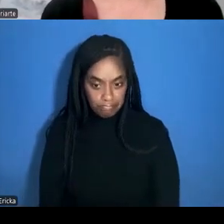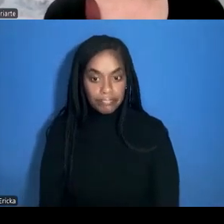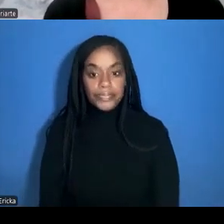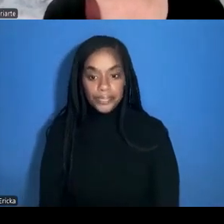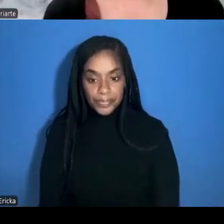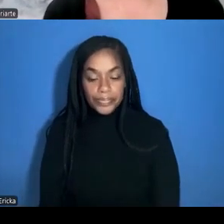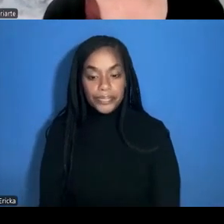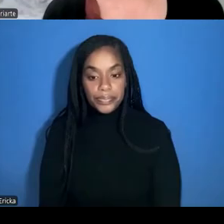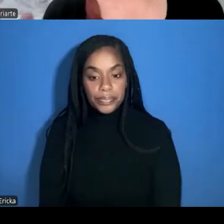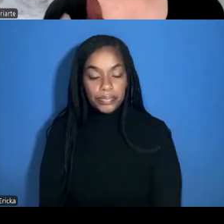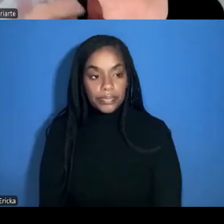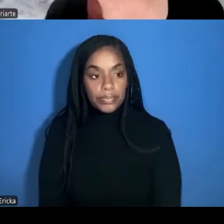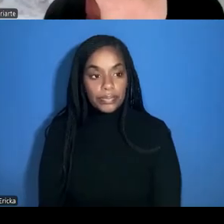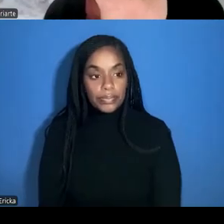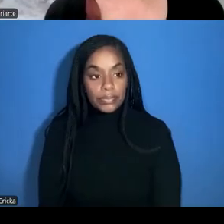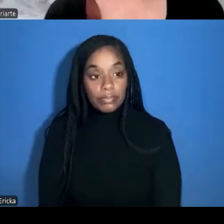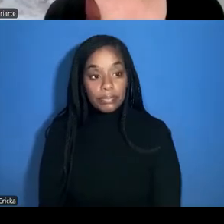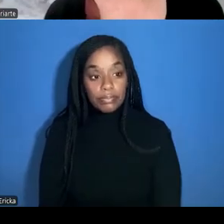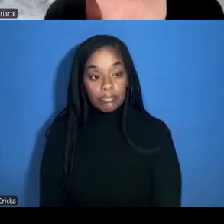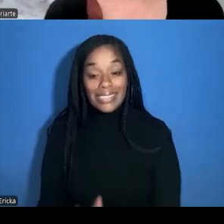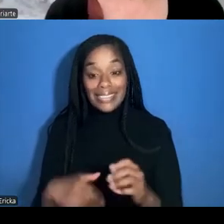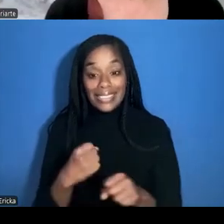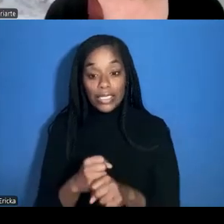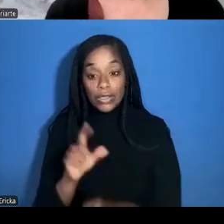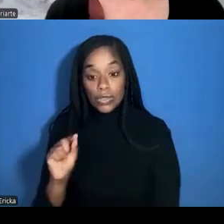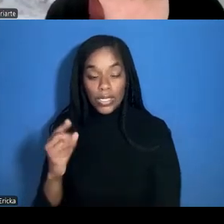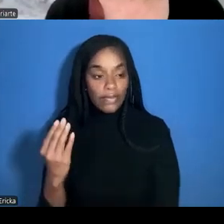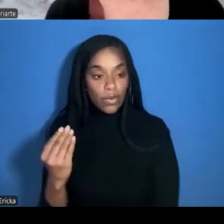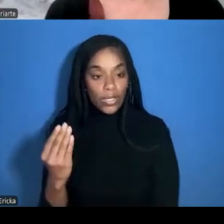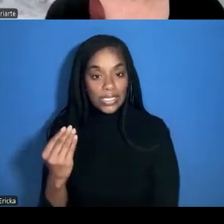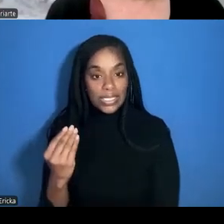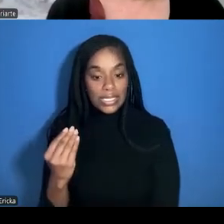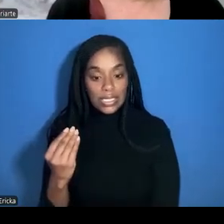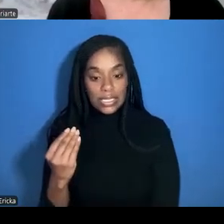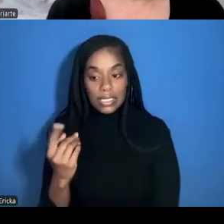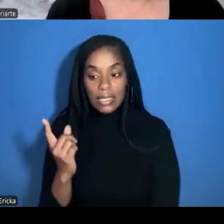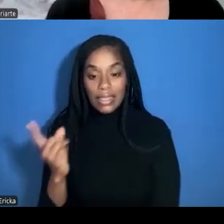So in 2014 this this law was signed